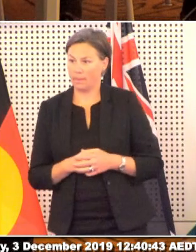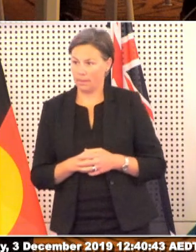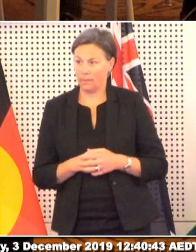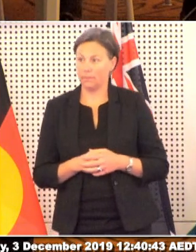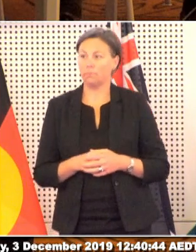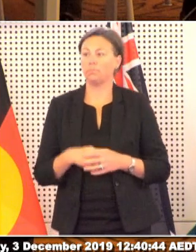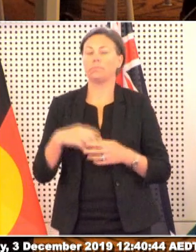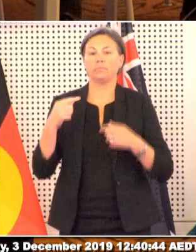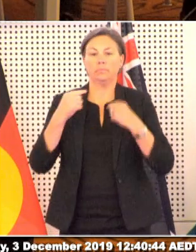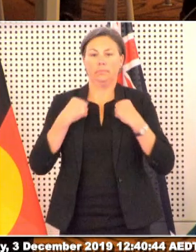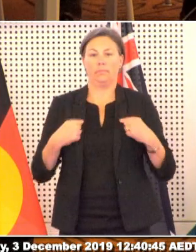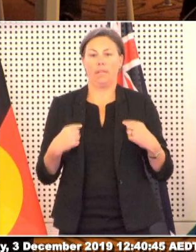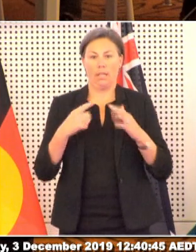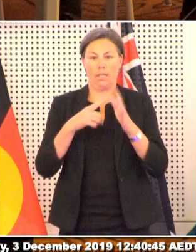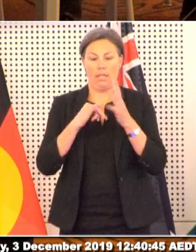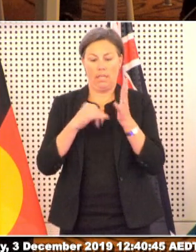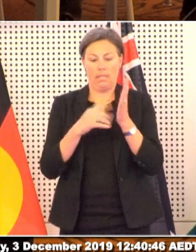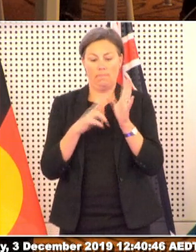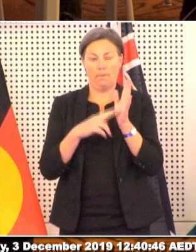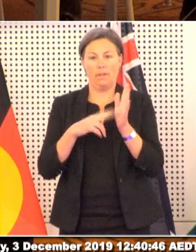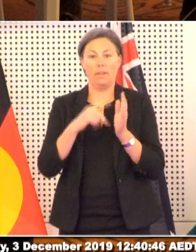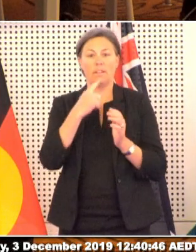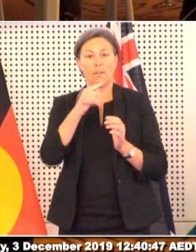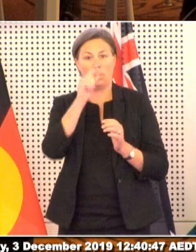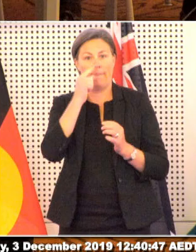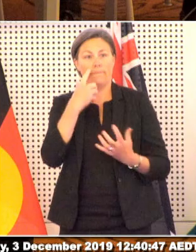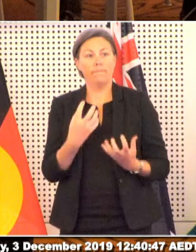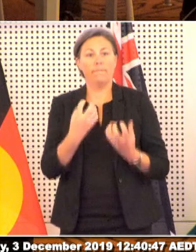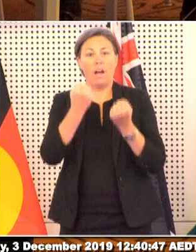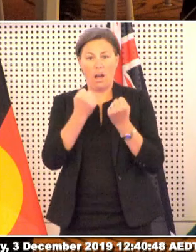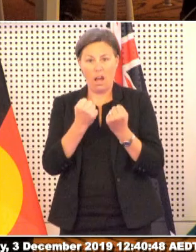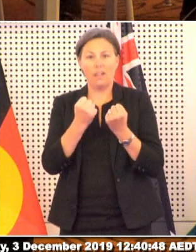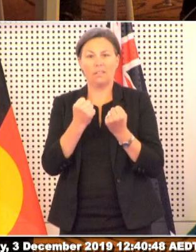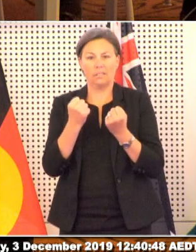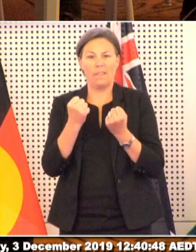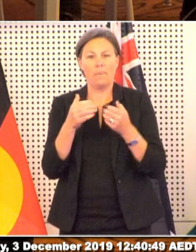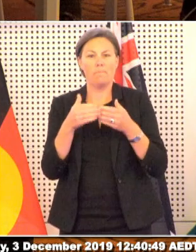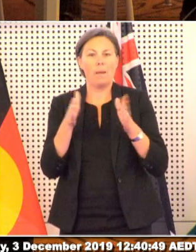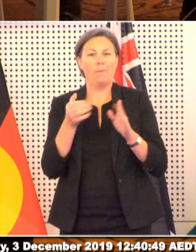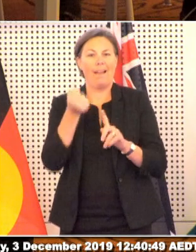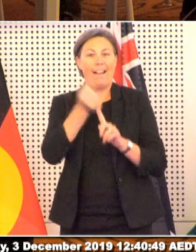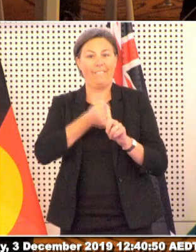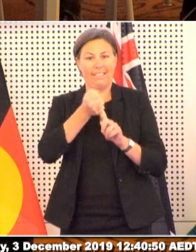documents behind tab 16 and the additional documents up to tab 21.